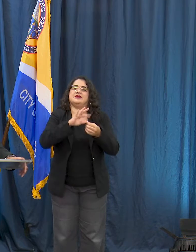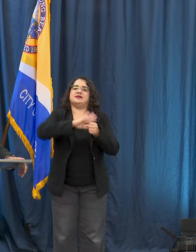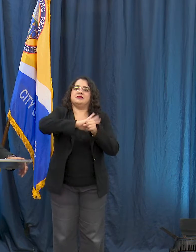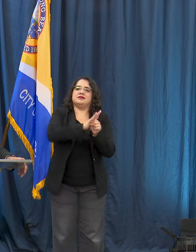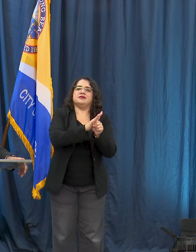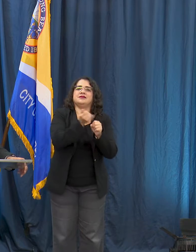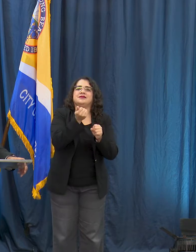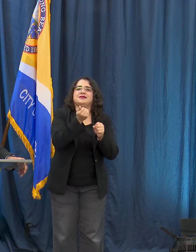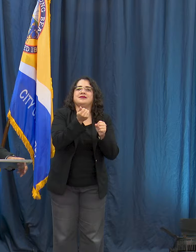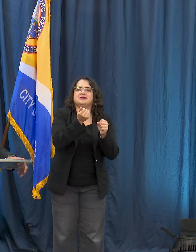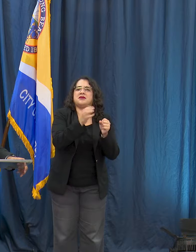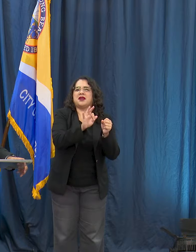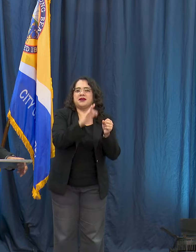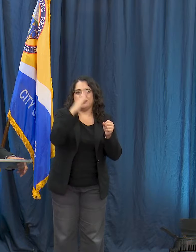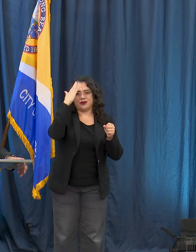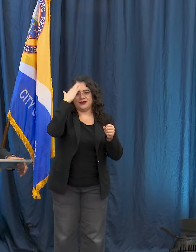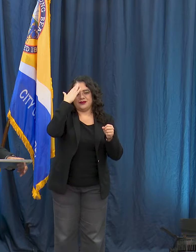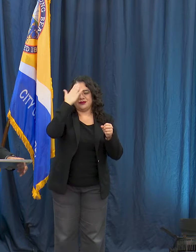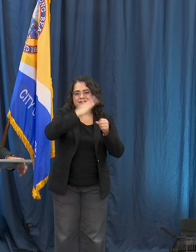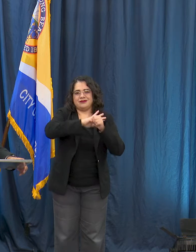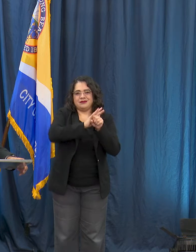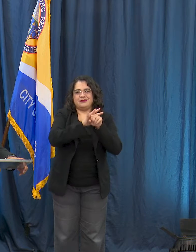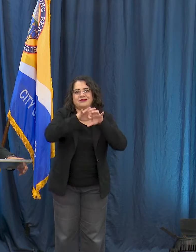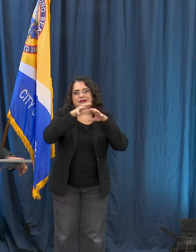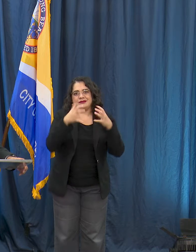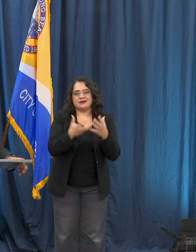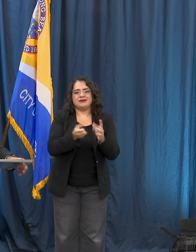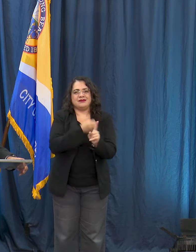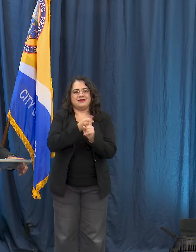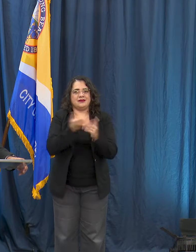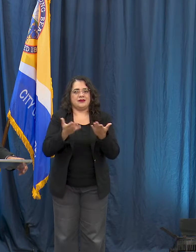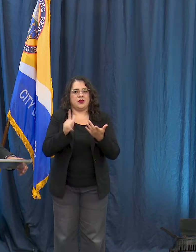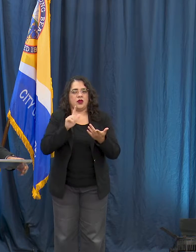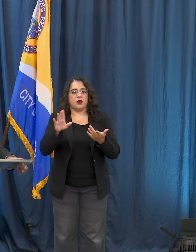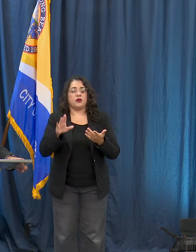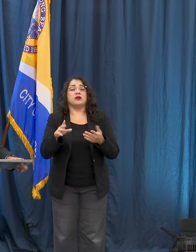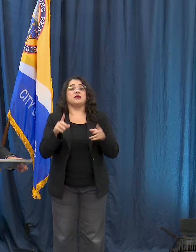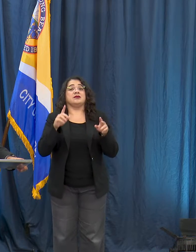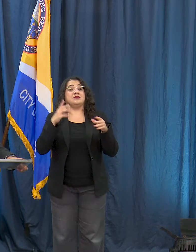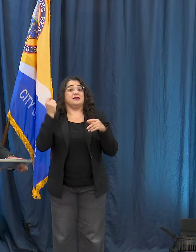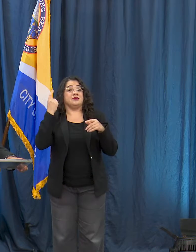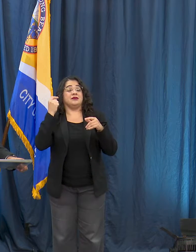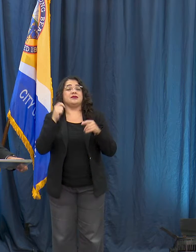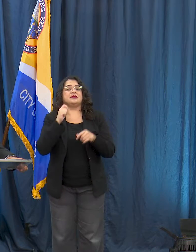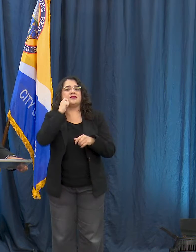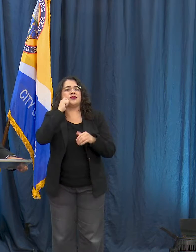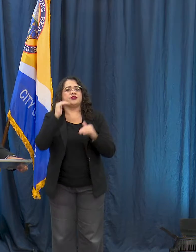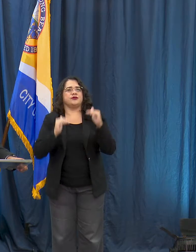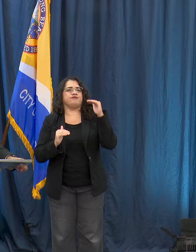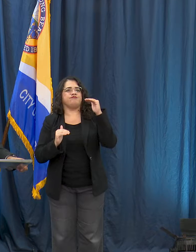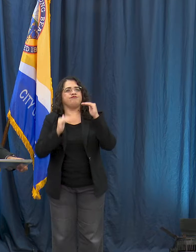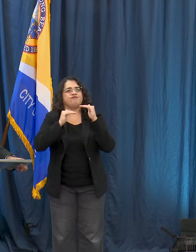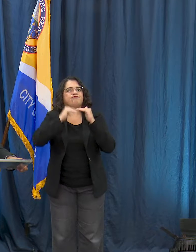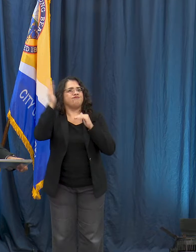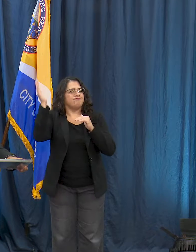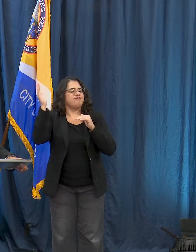There's obviously a lot of other-- particularly around racial justice, and civil unrest has been happening across the country and so we are